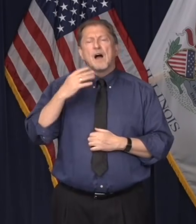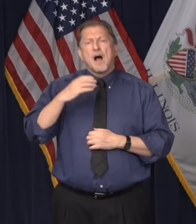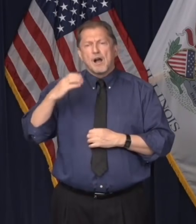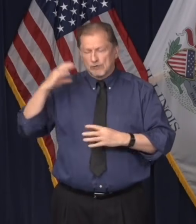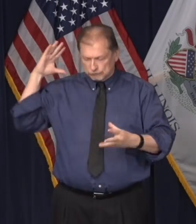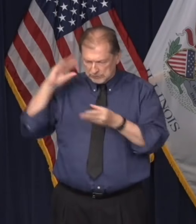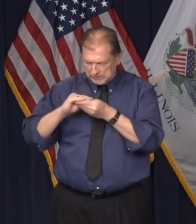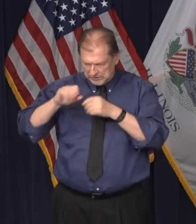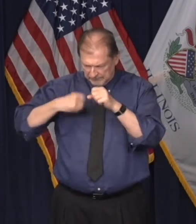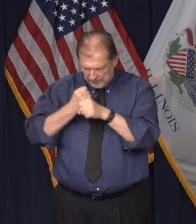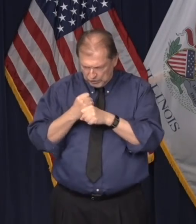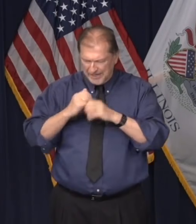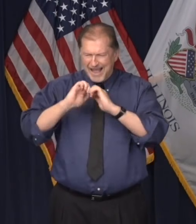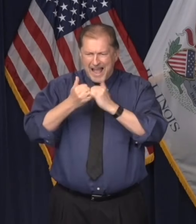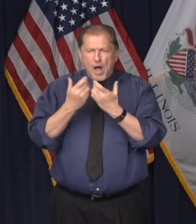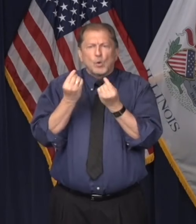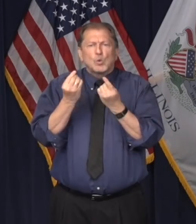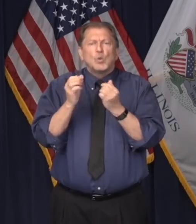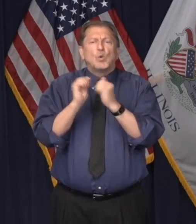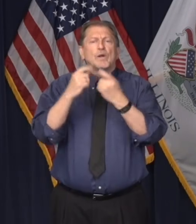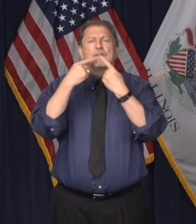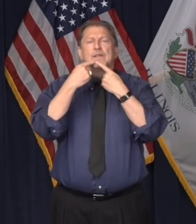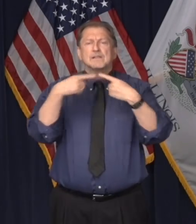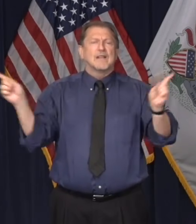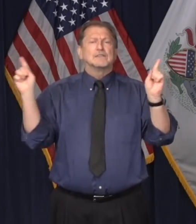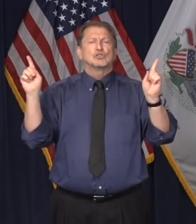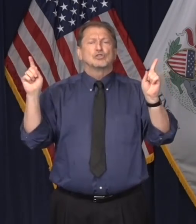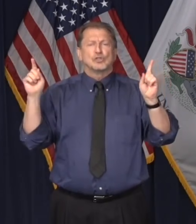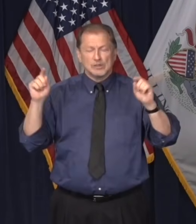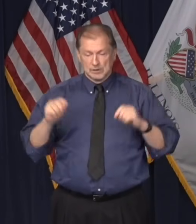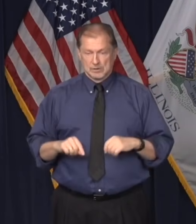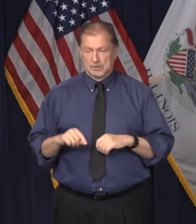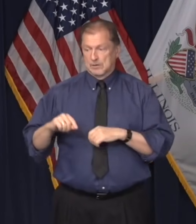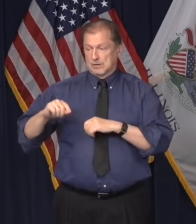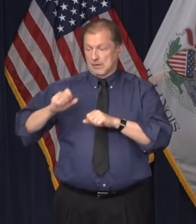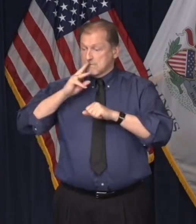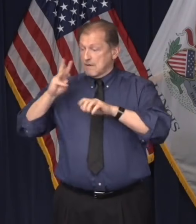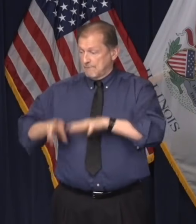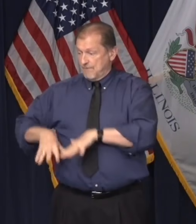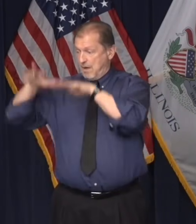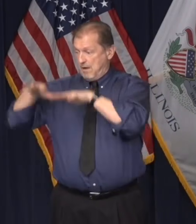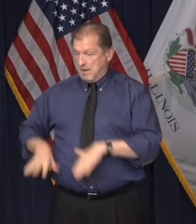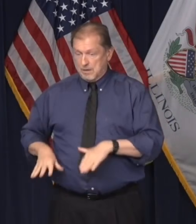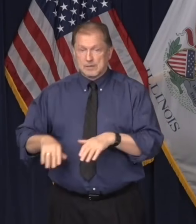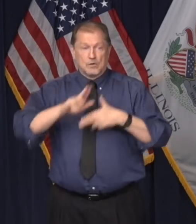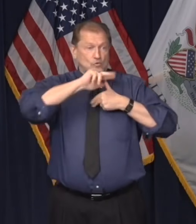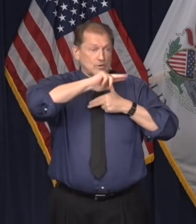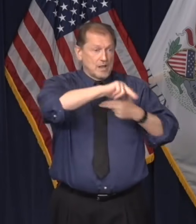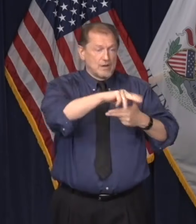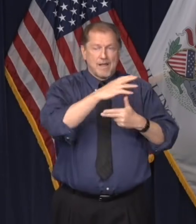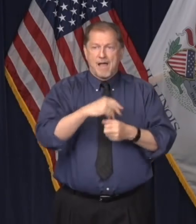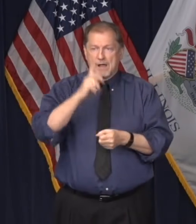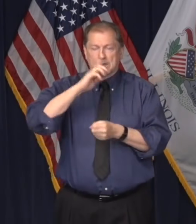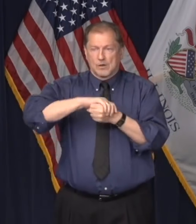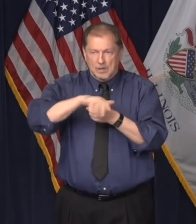ARE OPERATING ON DECADES OF PRECEDENT IN TERMS OF HOW DISASTER PROCLAMATIONS WORK FROM FLOODS TO TORNADOES AND NOW A